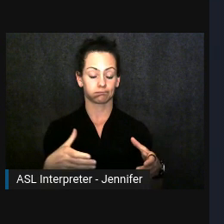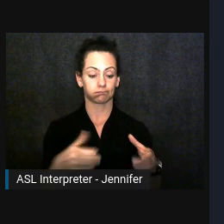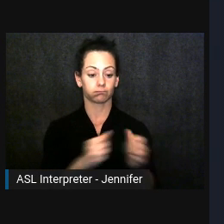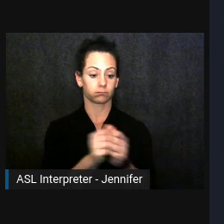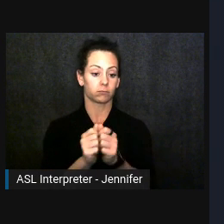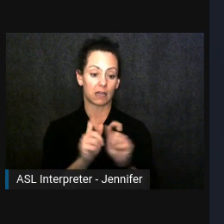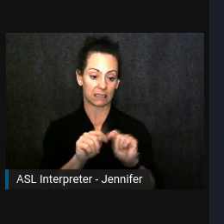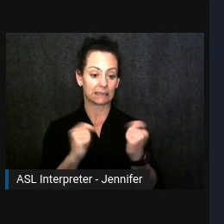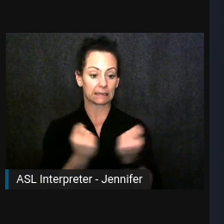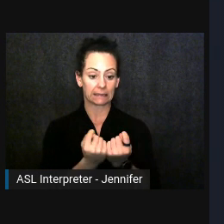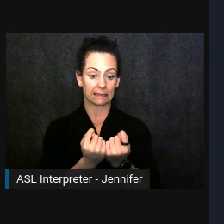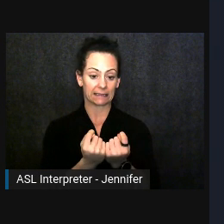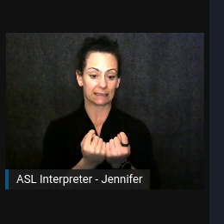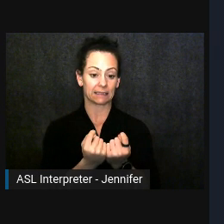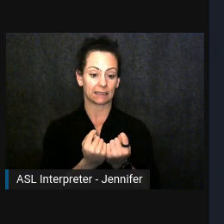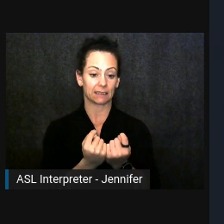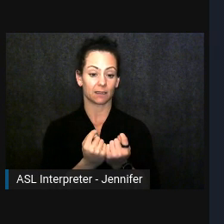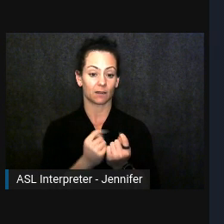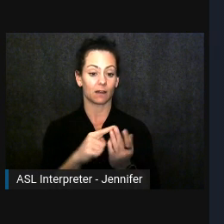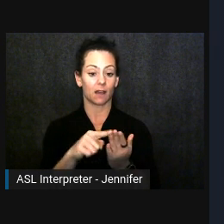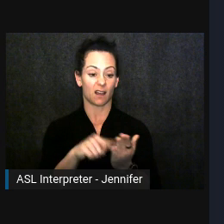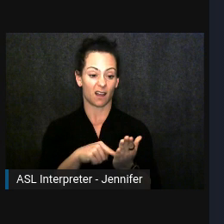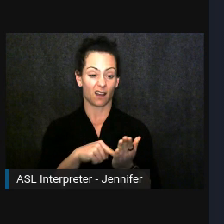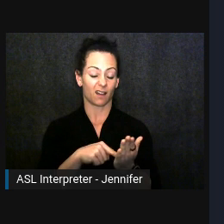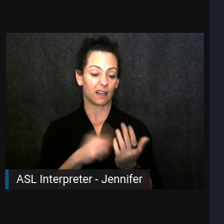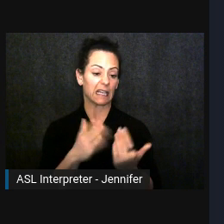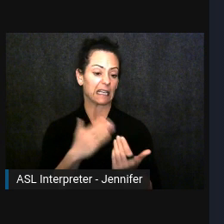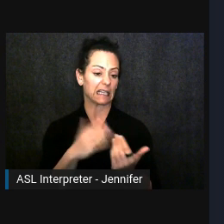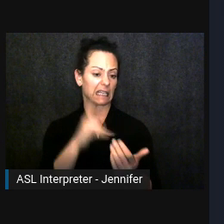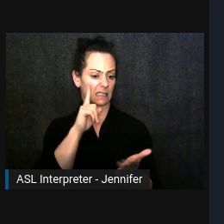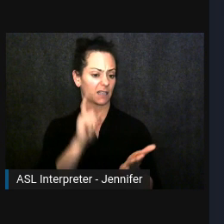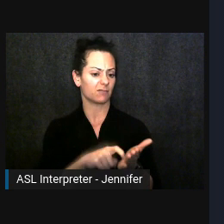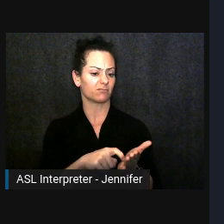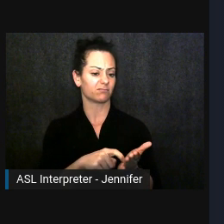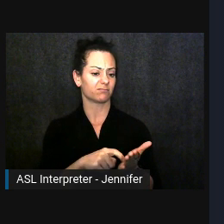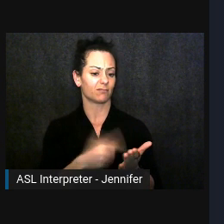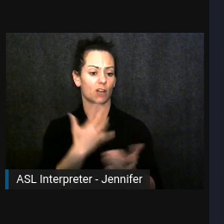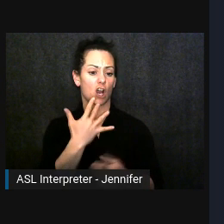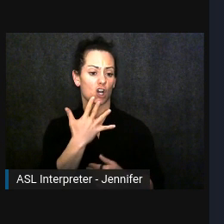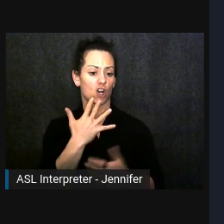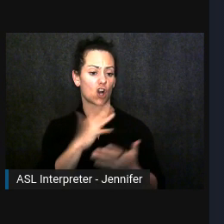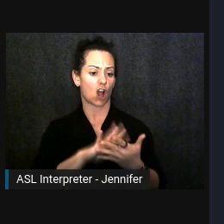There is not really like a middle ground there. It either meets the minimum requirement or it doesn't.